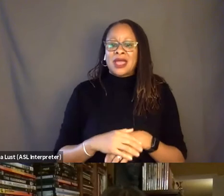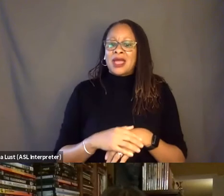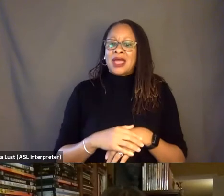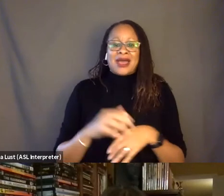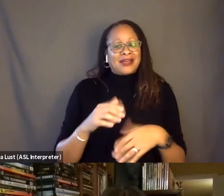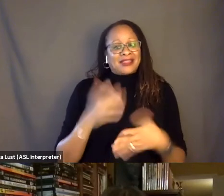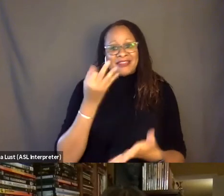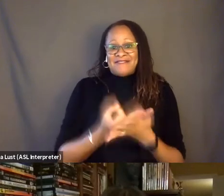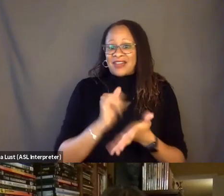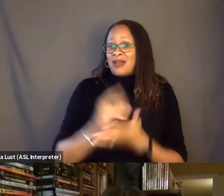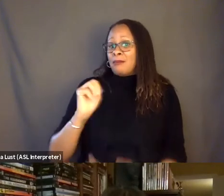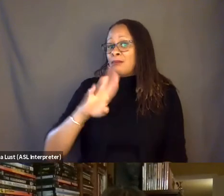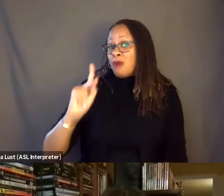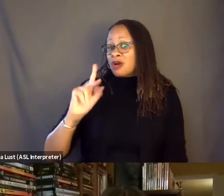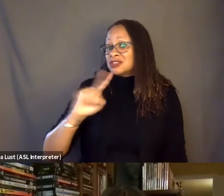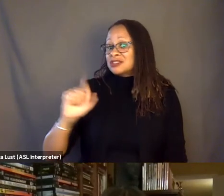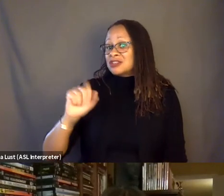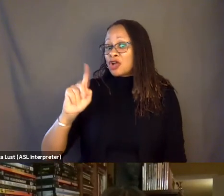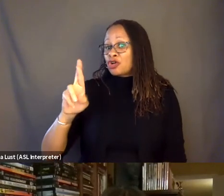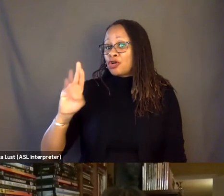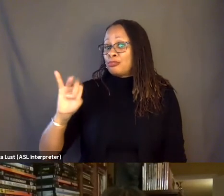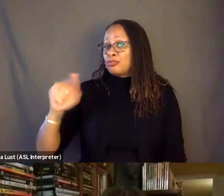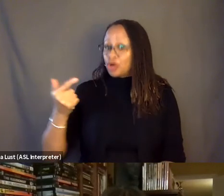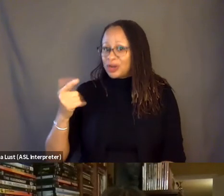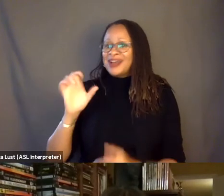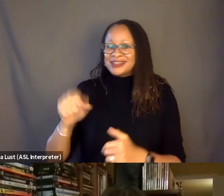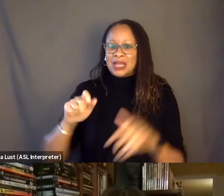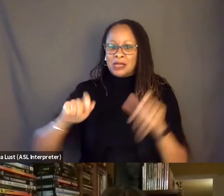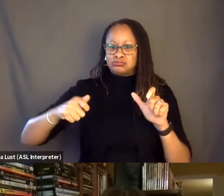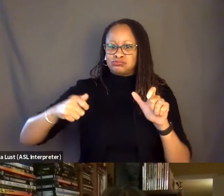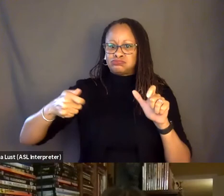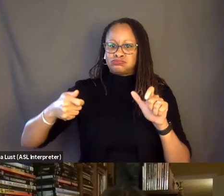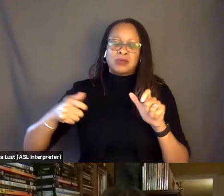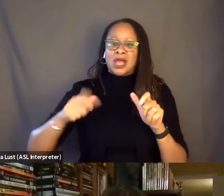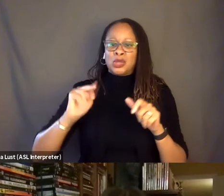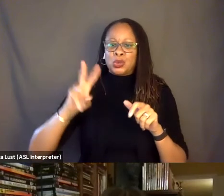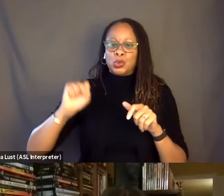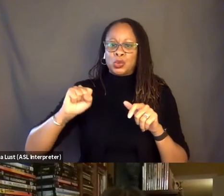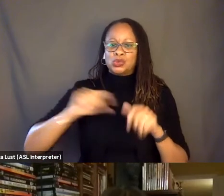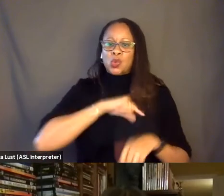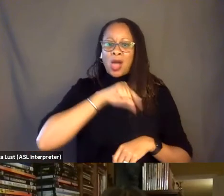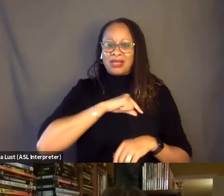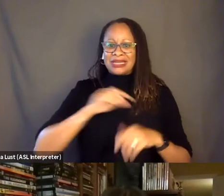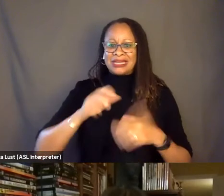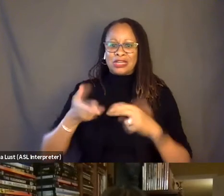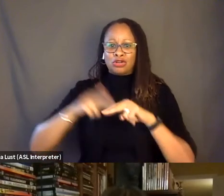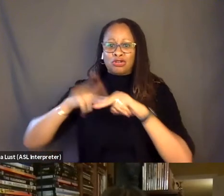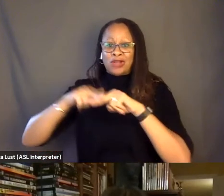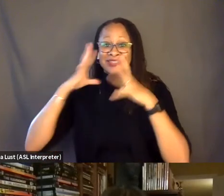can sit in Facebook and say, "Let me tune up news quality." And that determines for the entire world